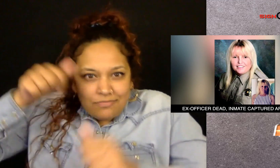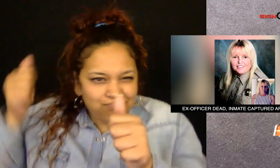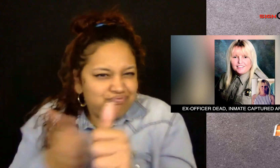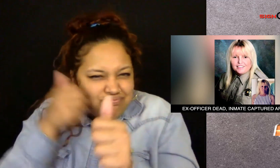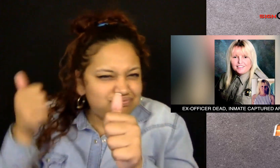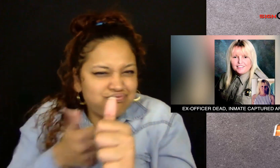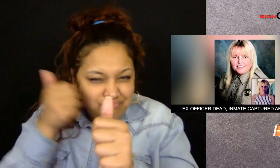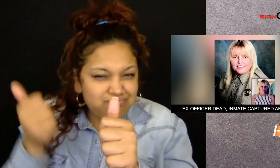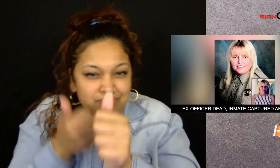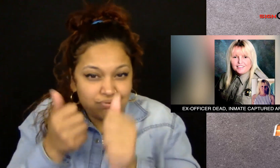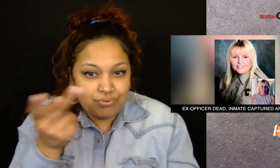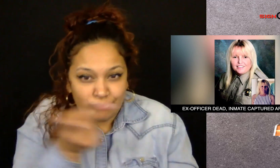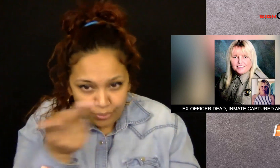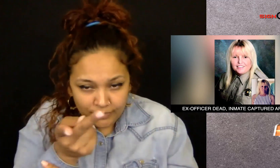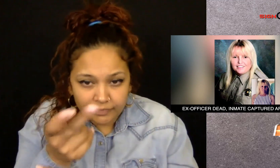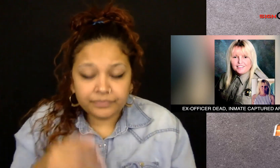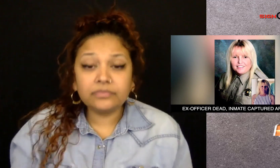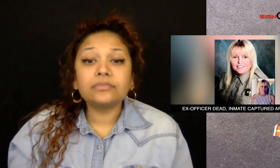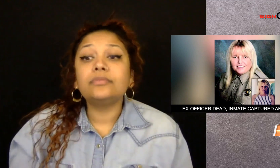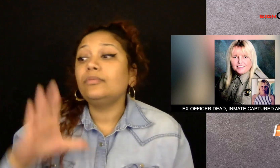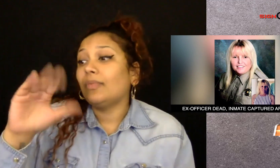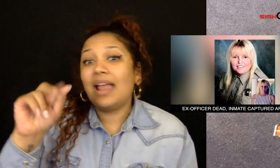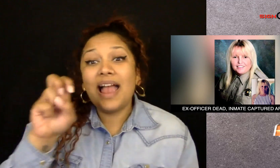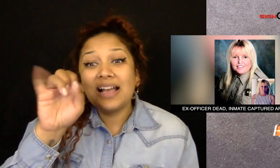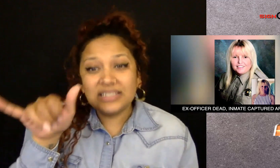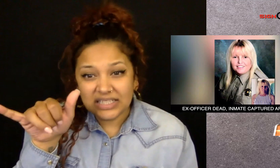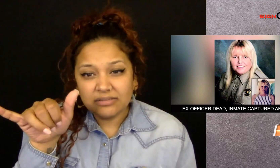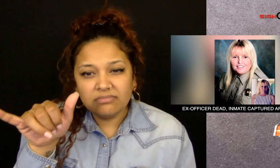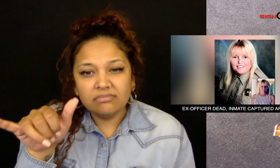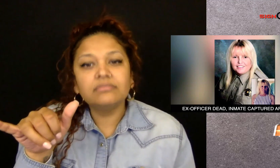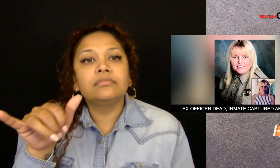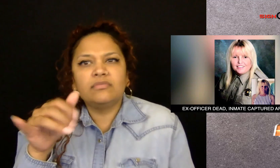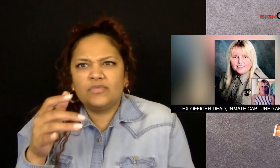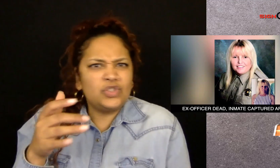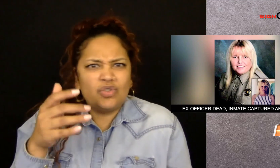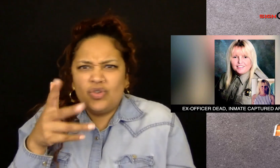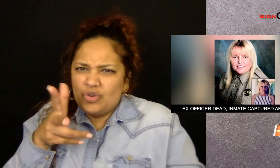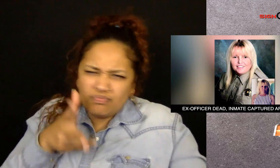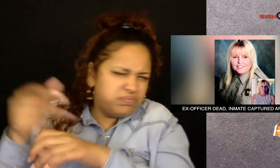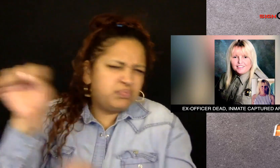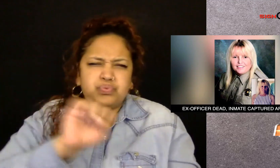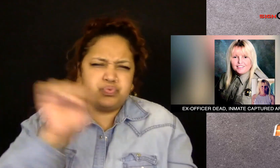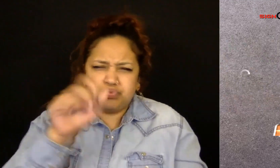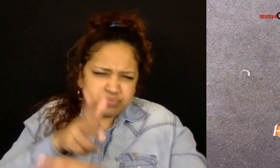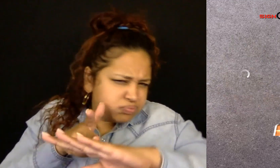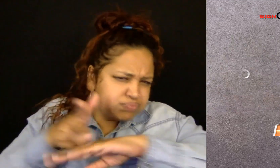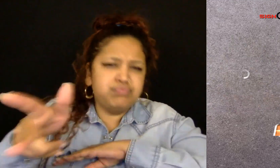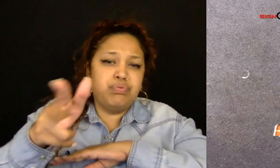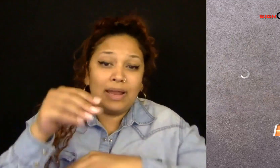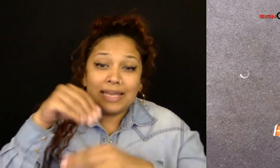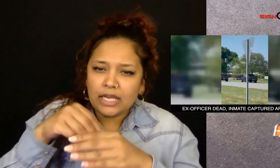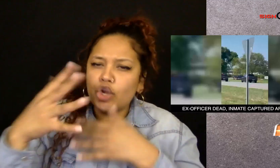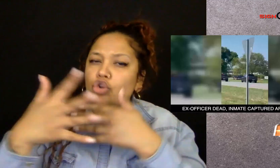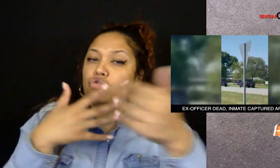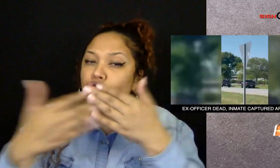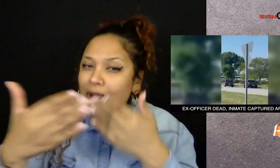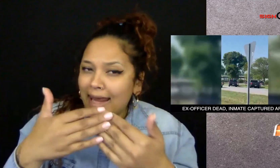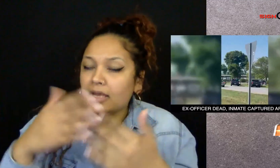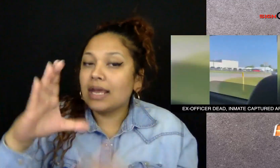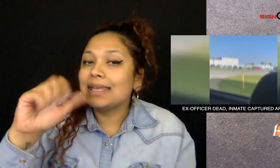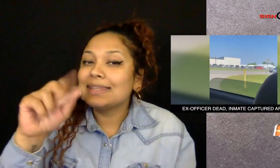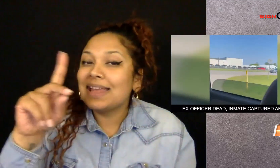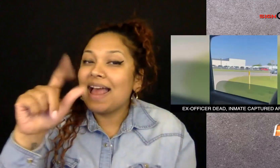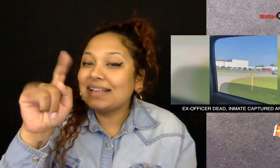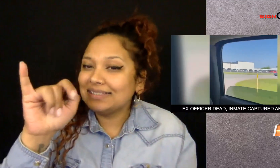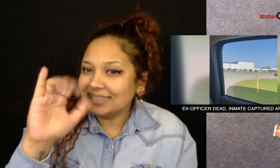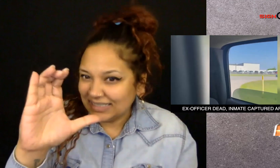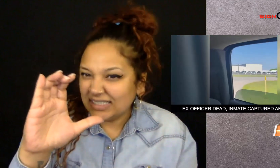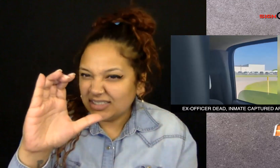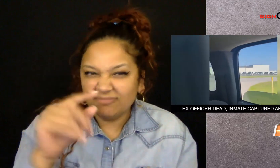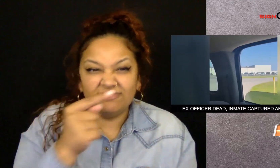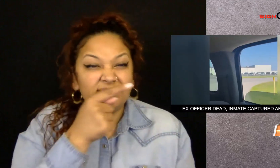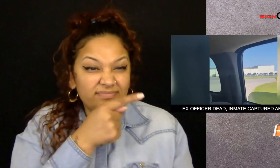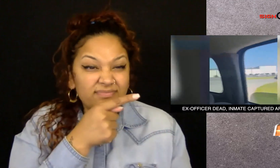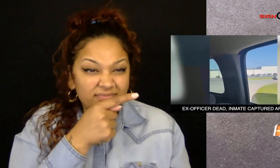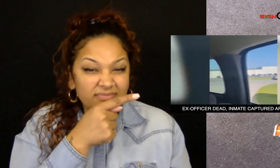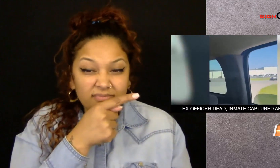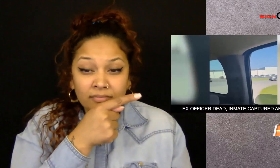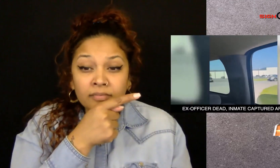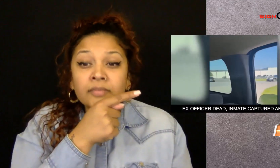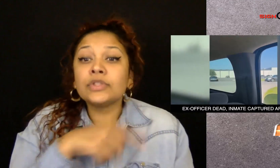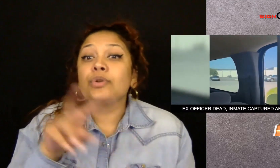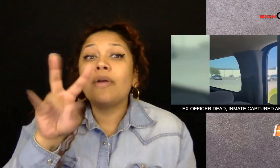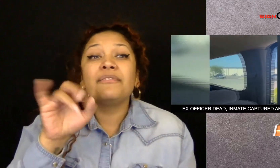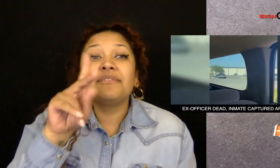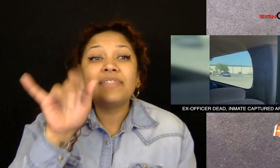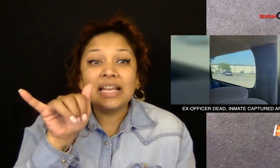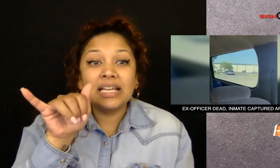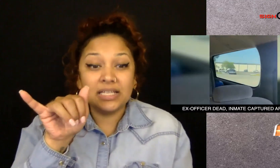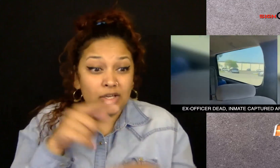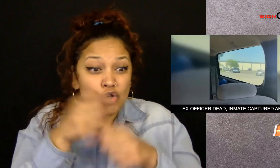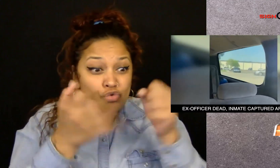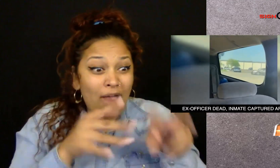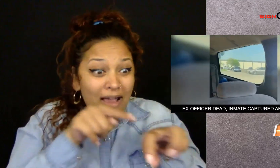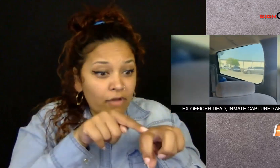when the chase began Casey took off in a gray Cadillac Vicky was